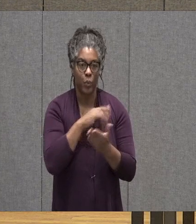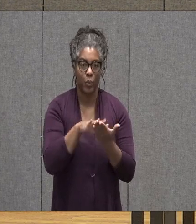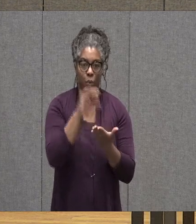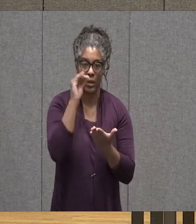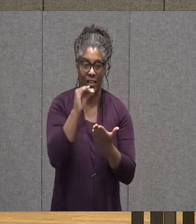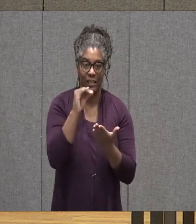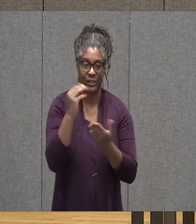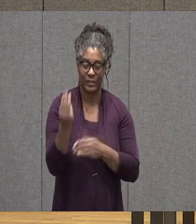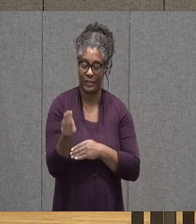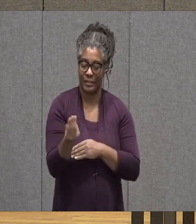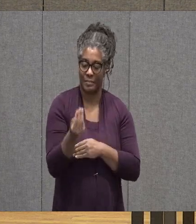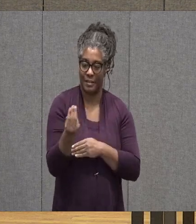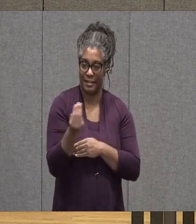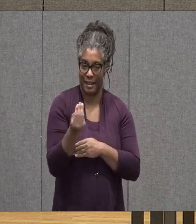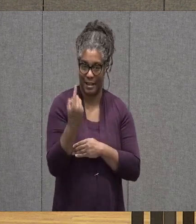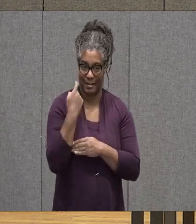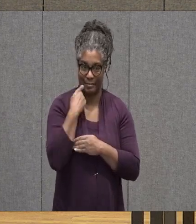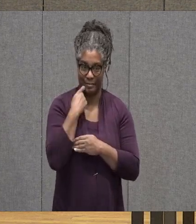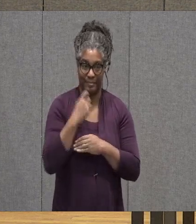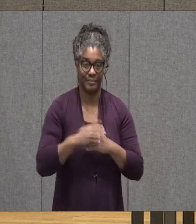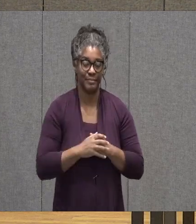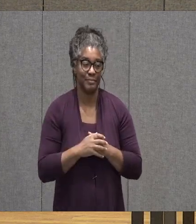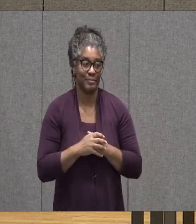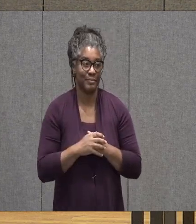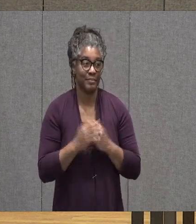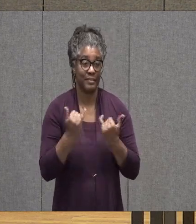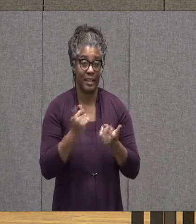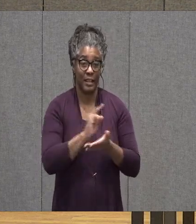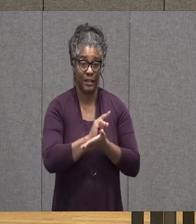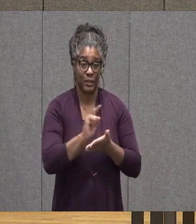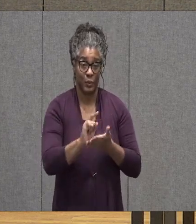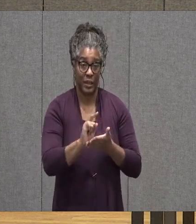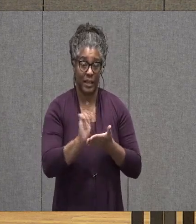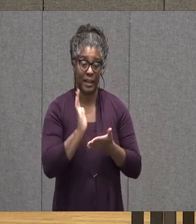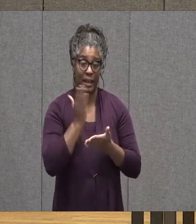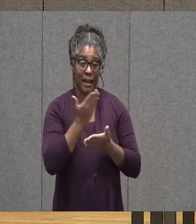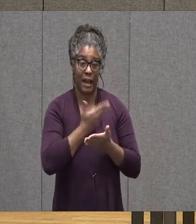So, this week our essential question is: